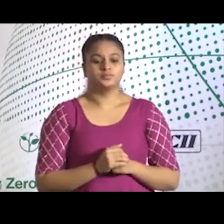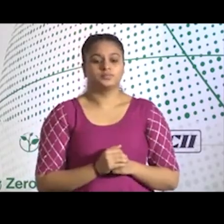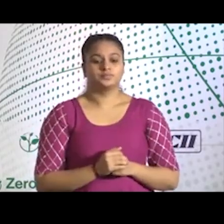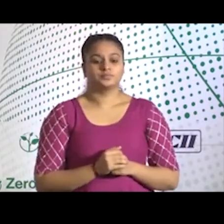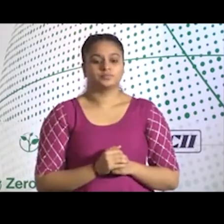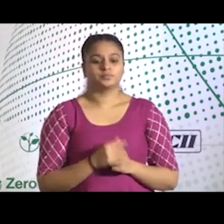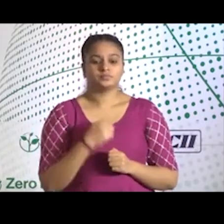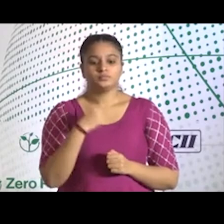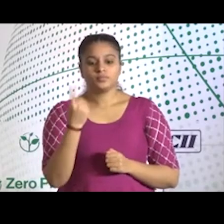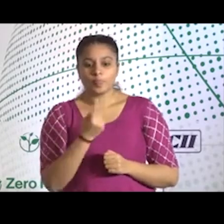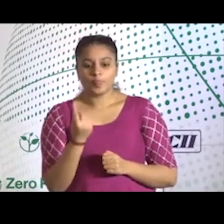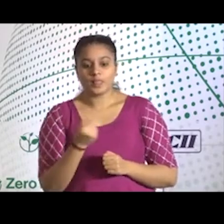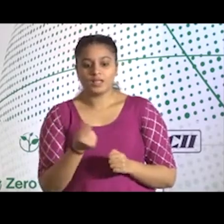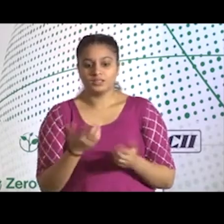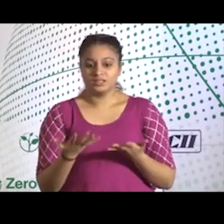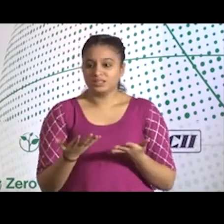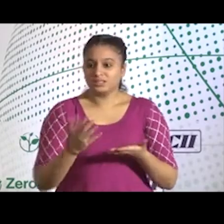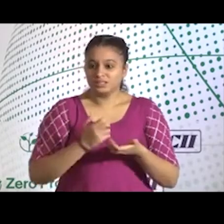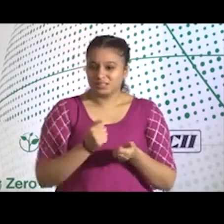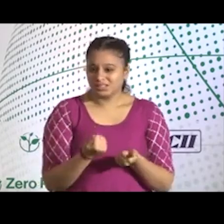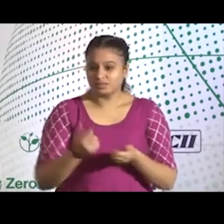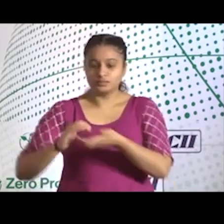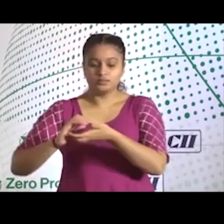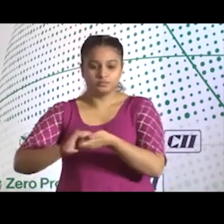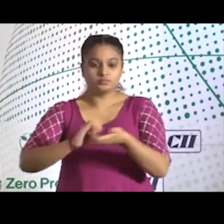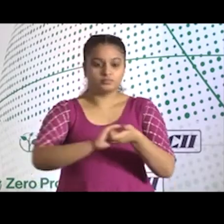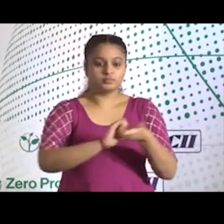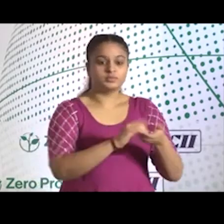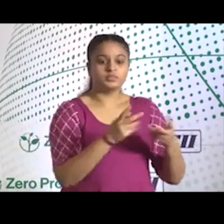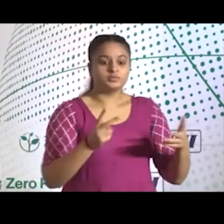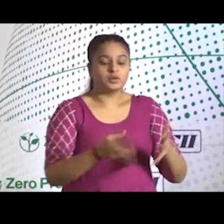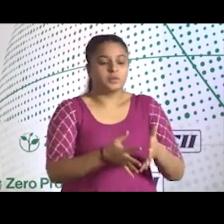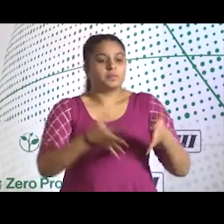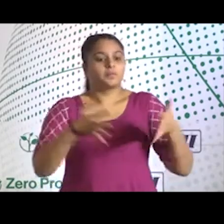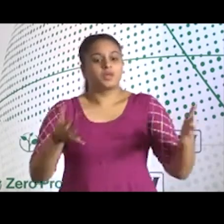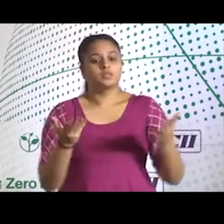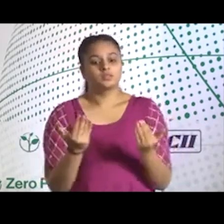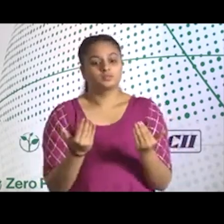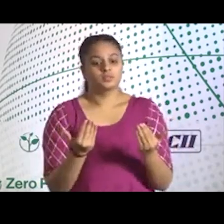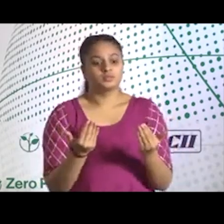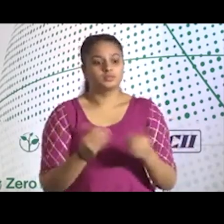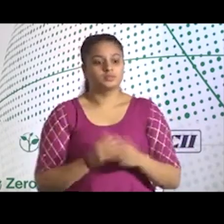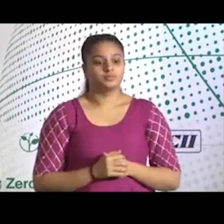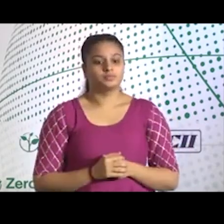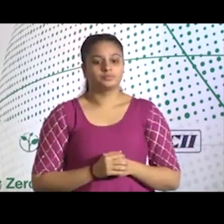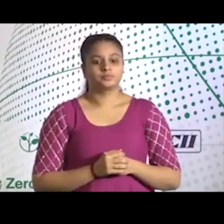and if you are partnering and collaborate with the many organizations and institutions which are there in the fall